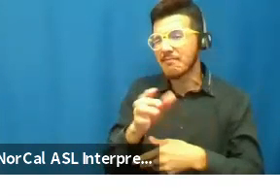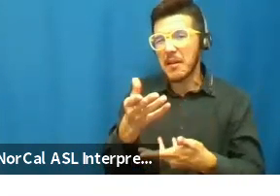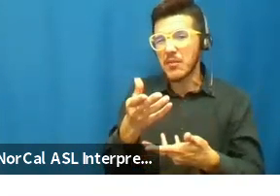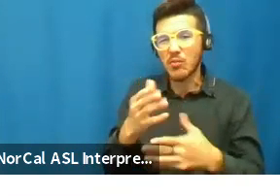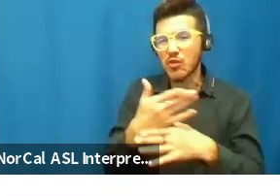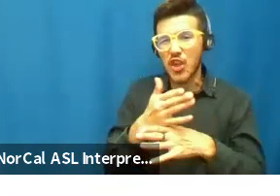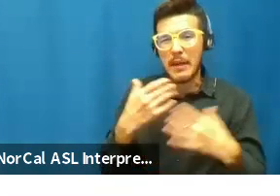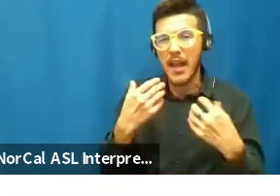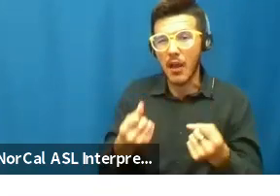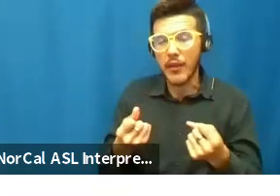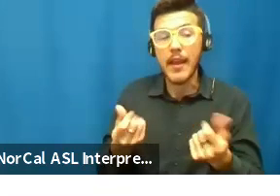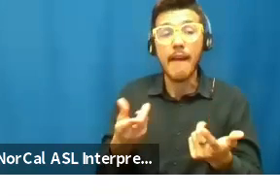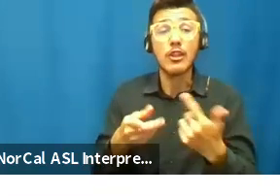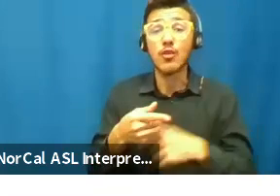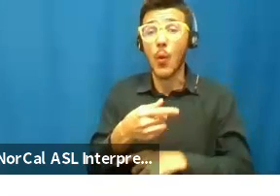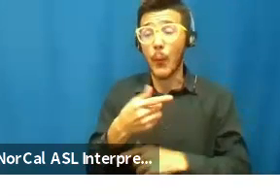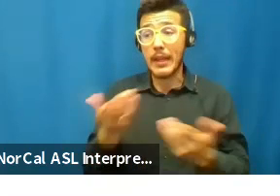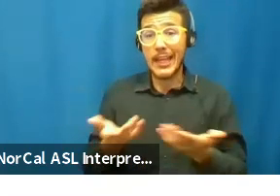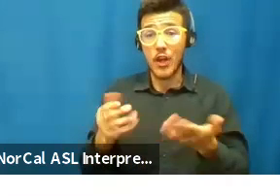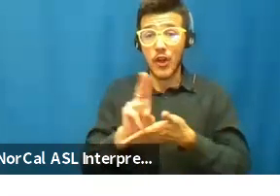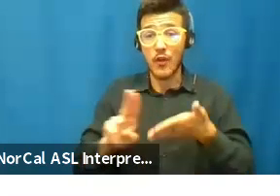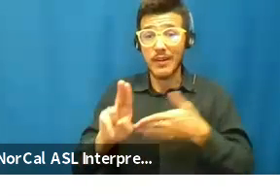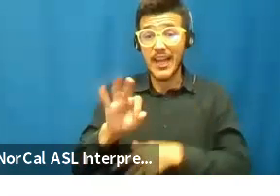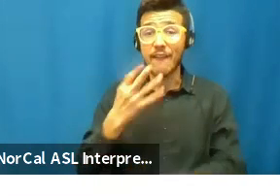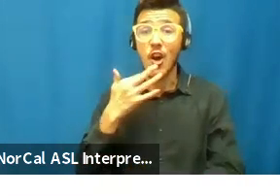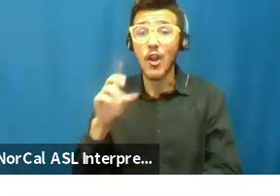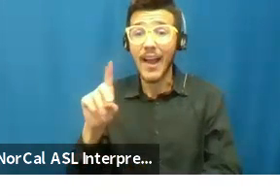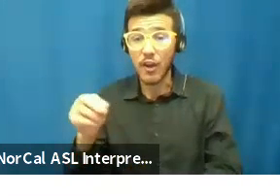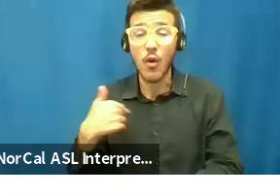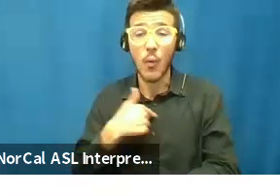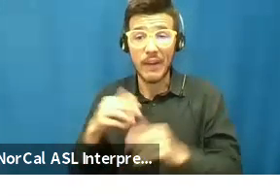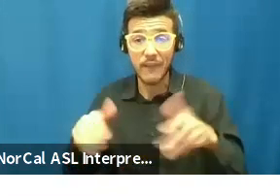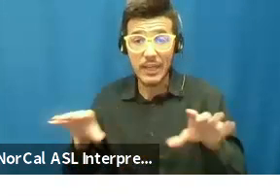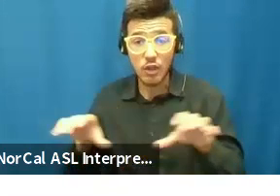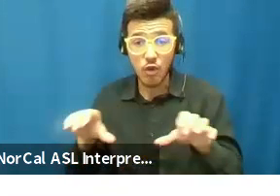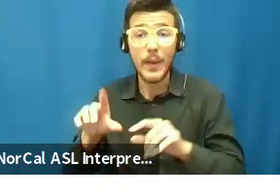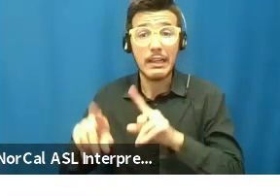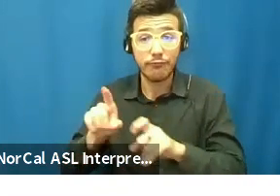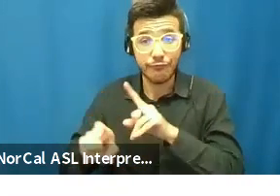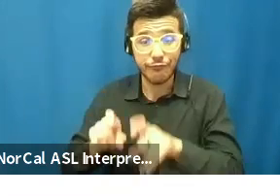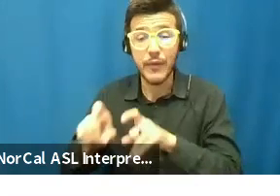We did a study here at the University of Colorado in our health system where we actually rolled